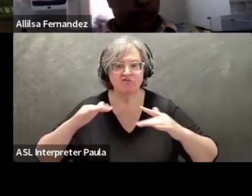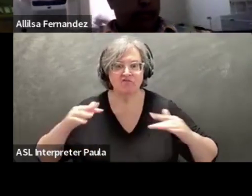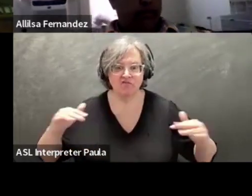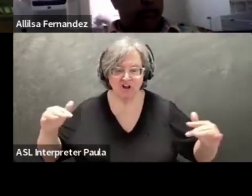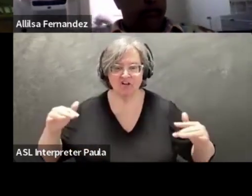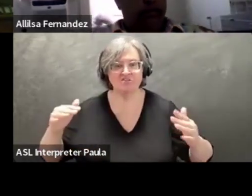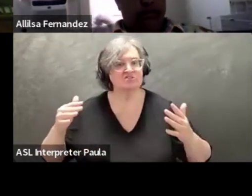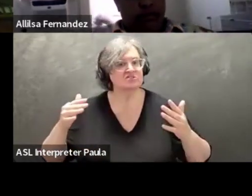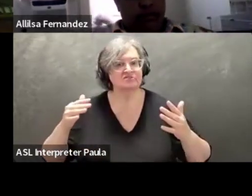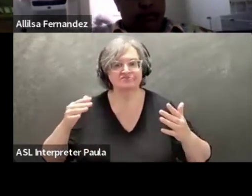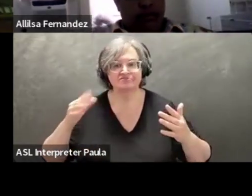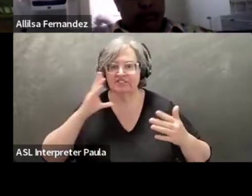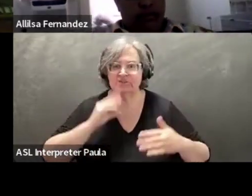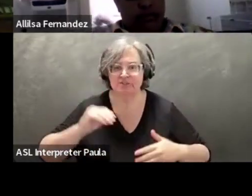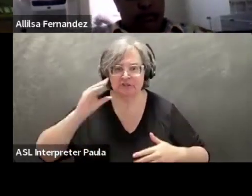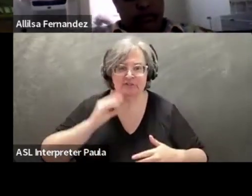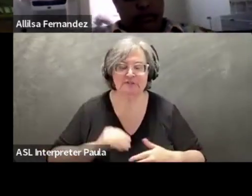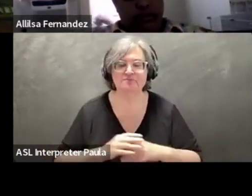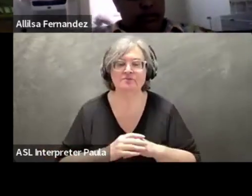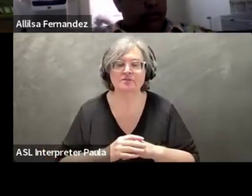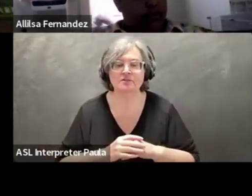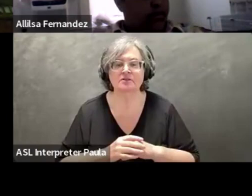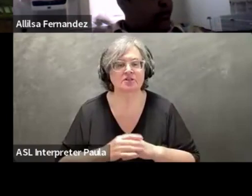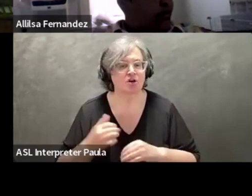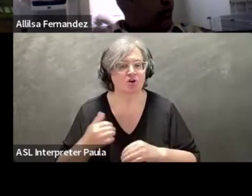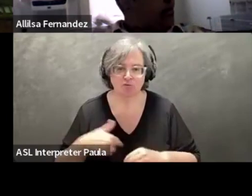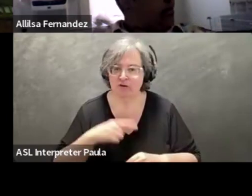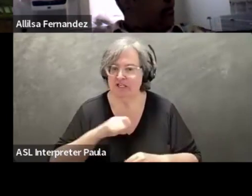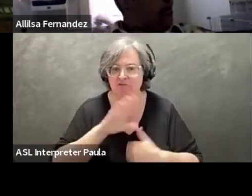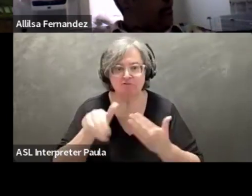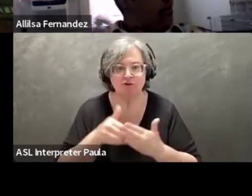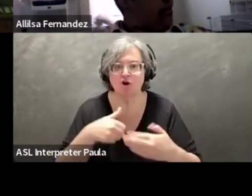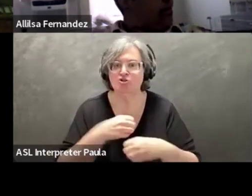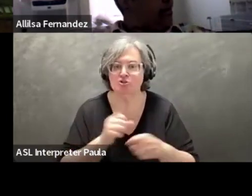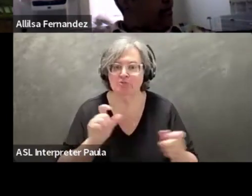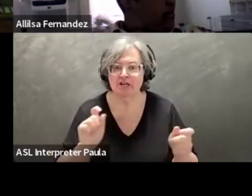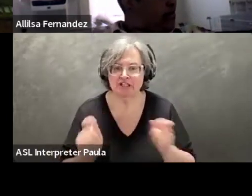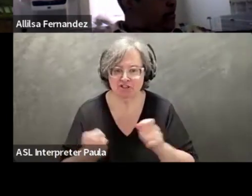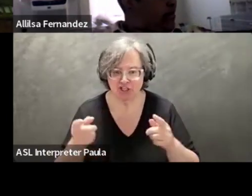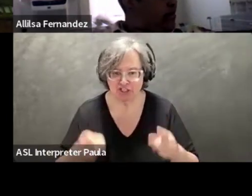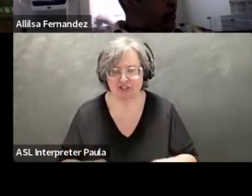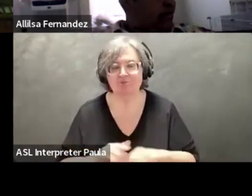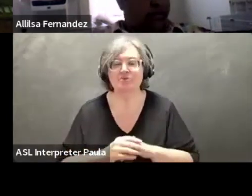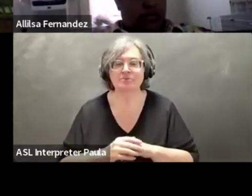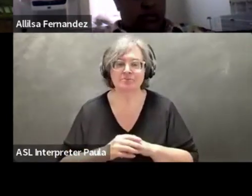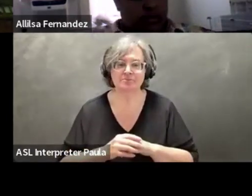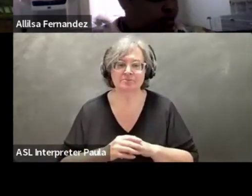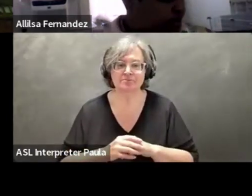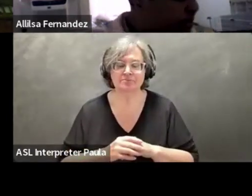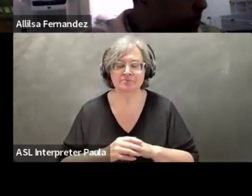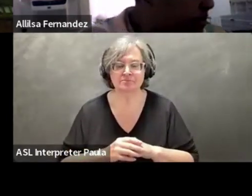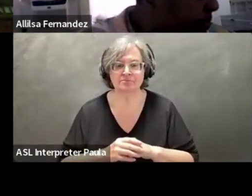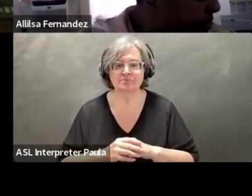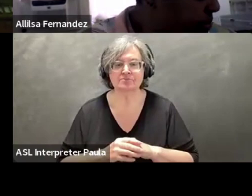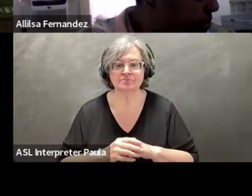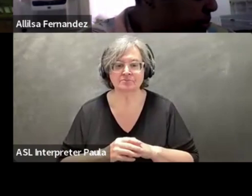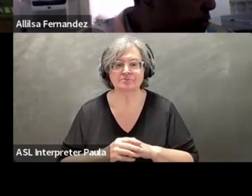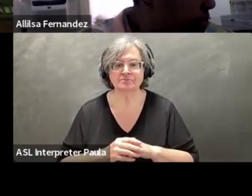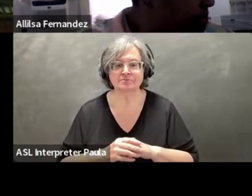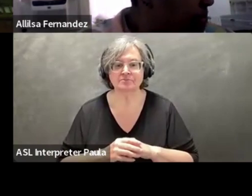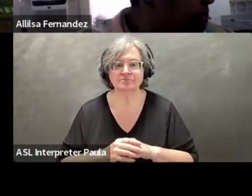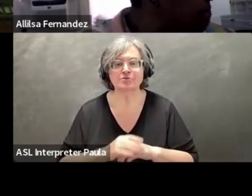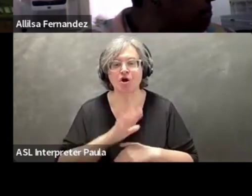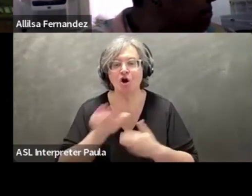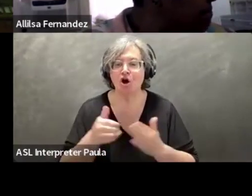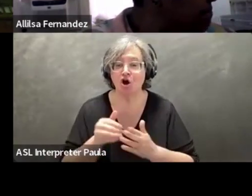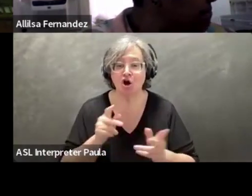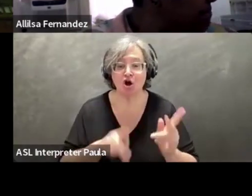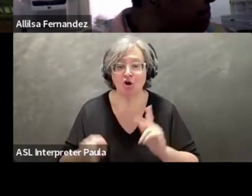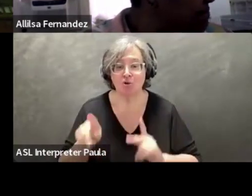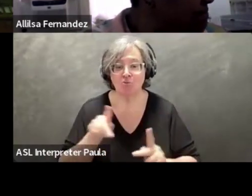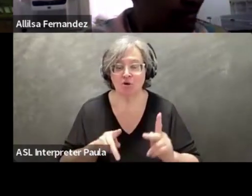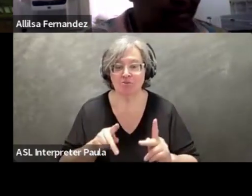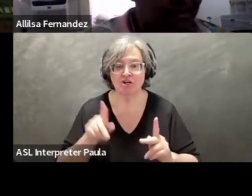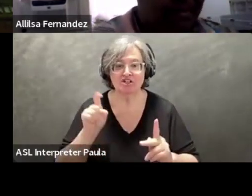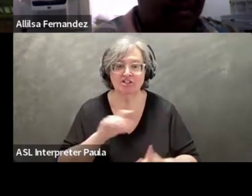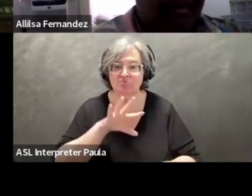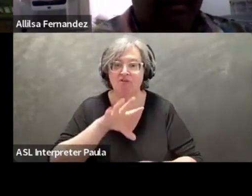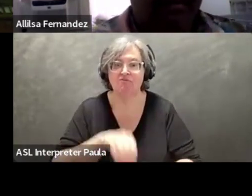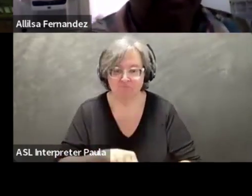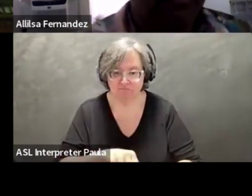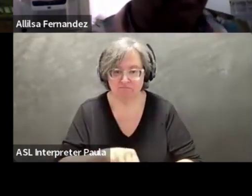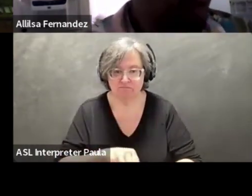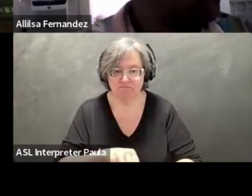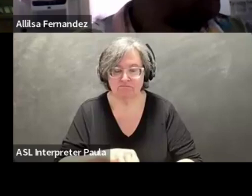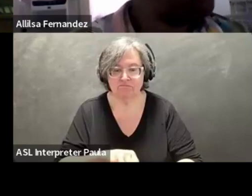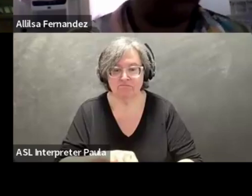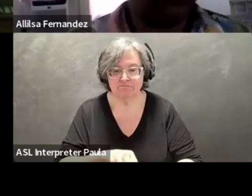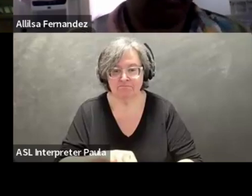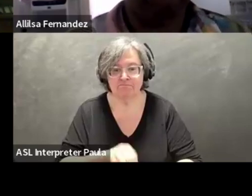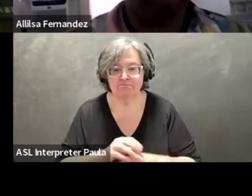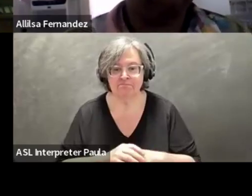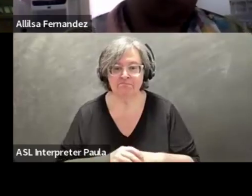alive make change. All people need to come table and have